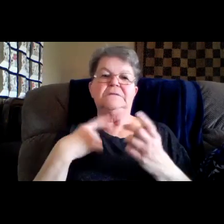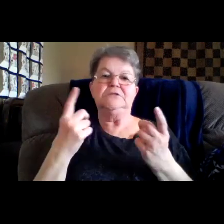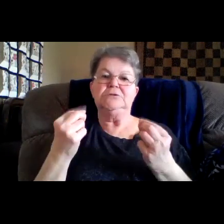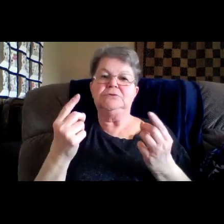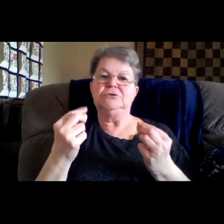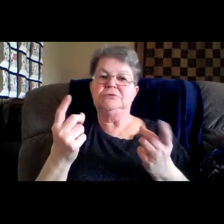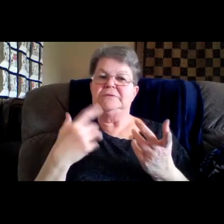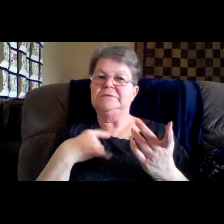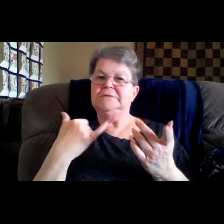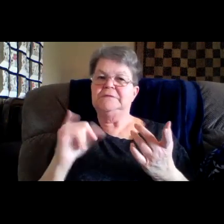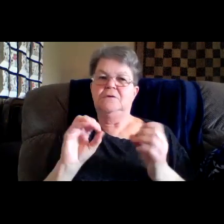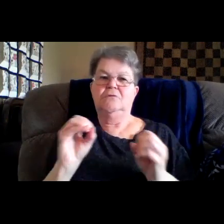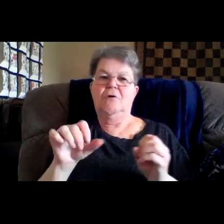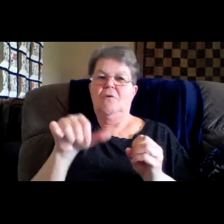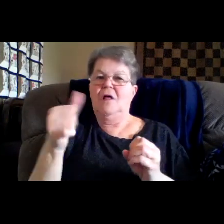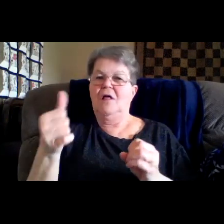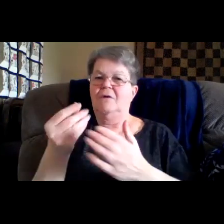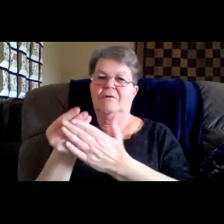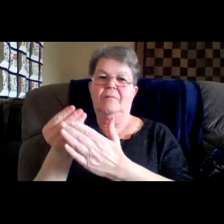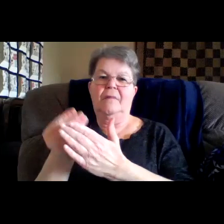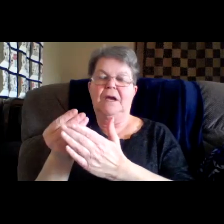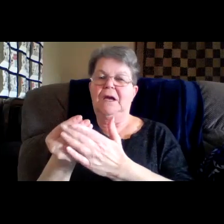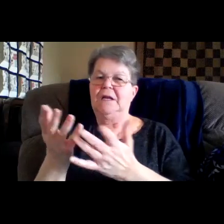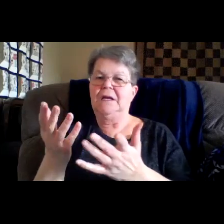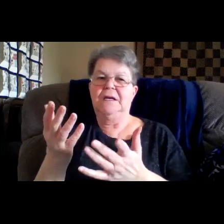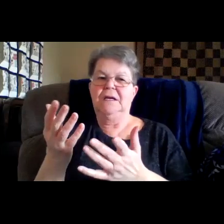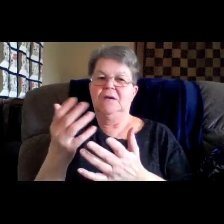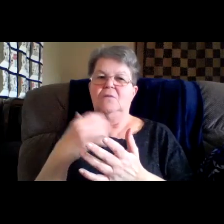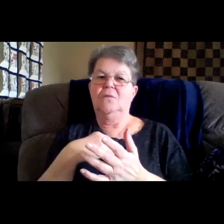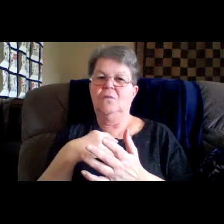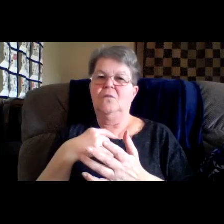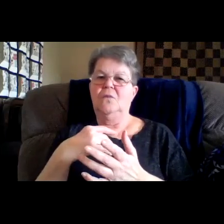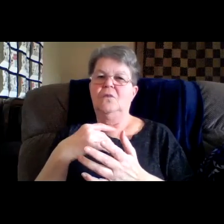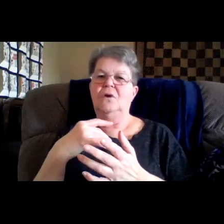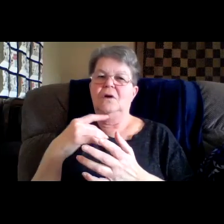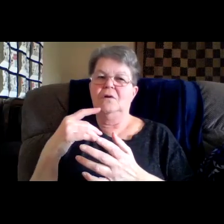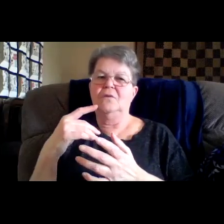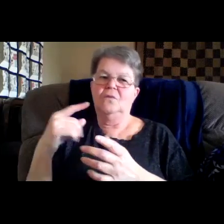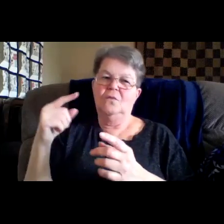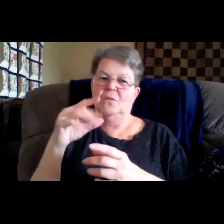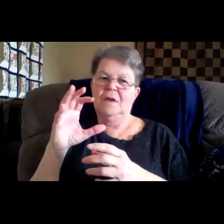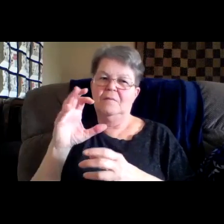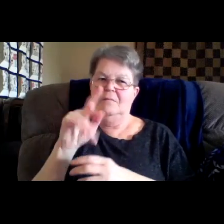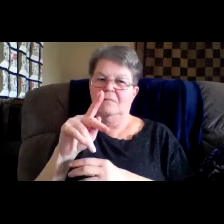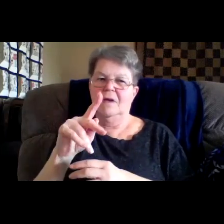and we still didn't have any other funding. So we did end up dipping back into the well of the Fund For Excellence